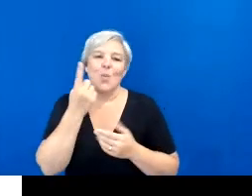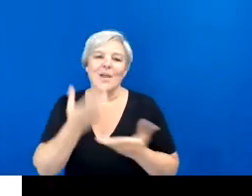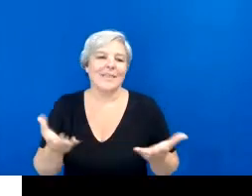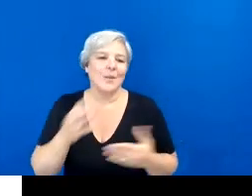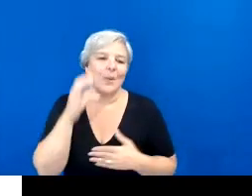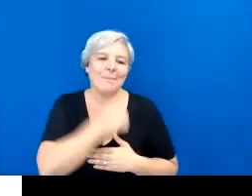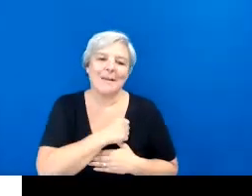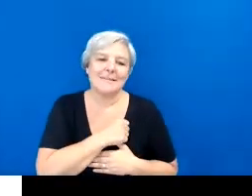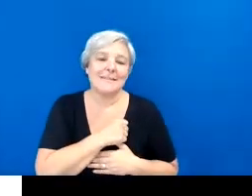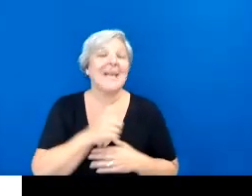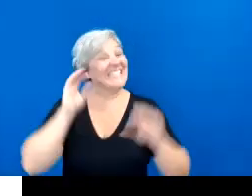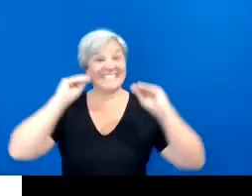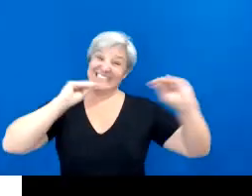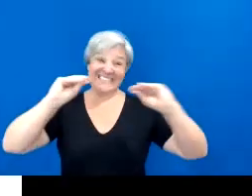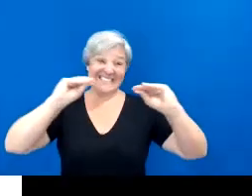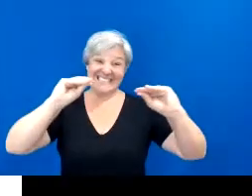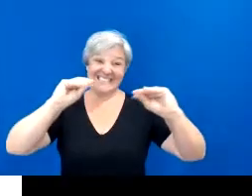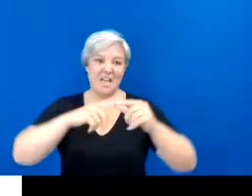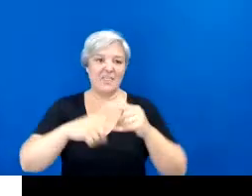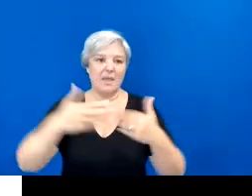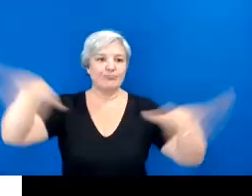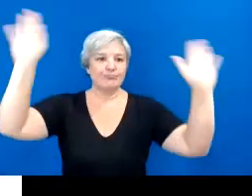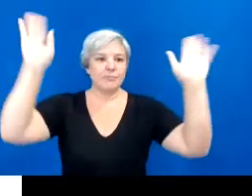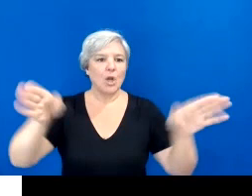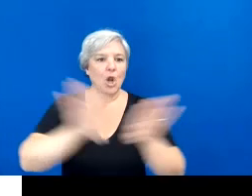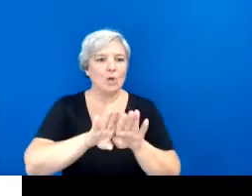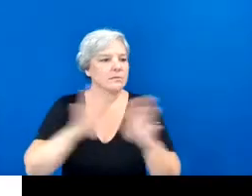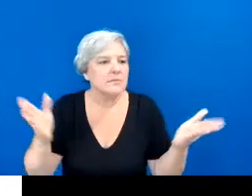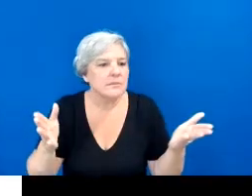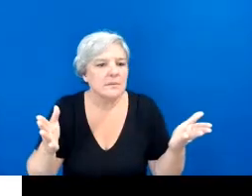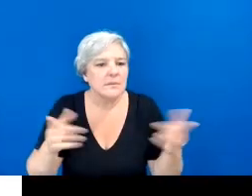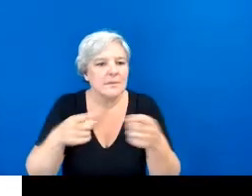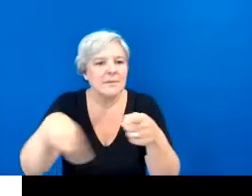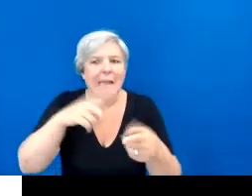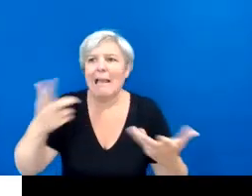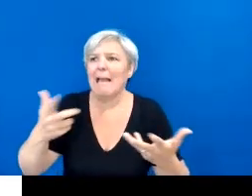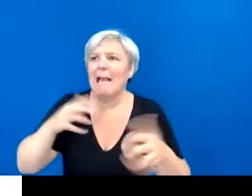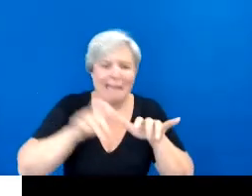enough time for, for unfortunately, not every discipline